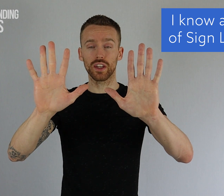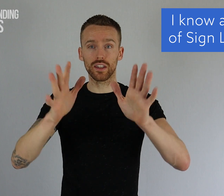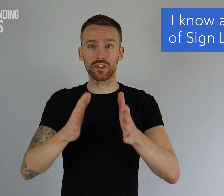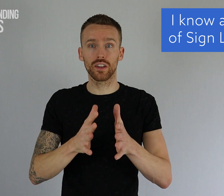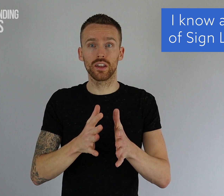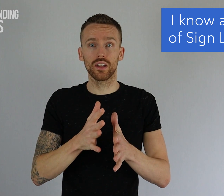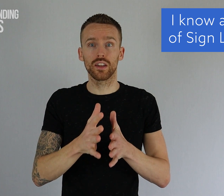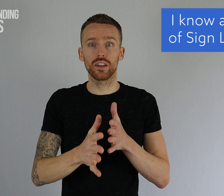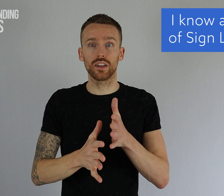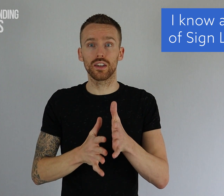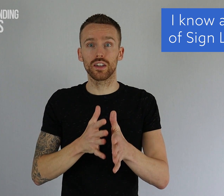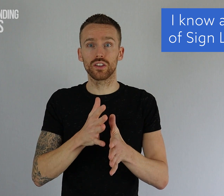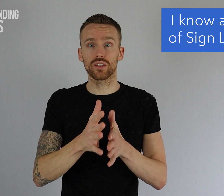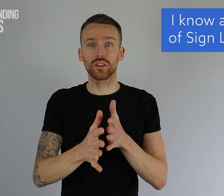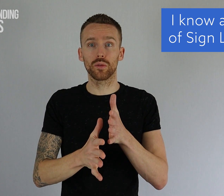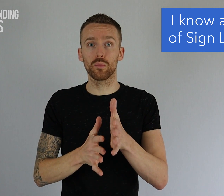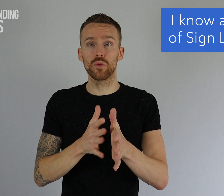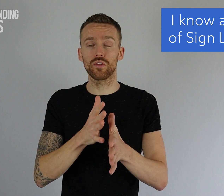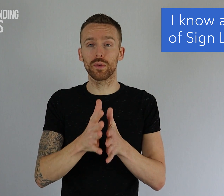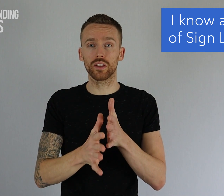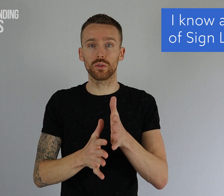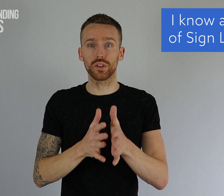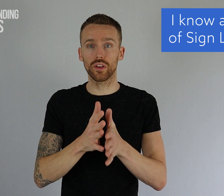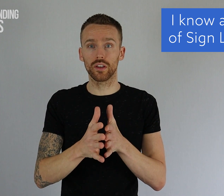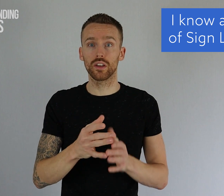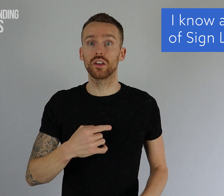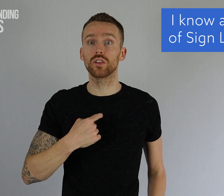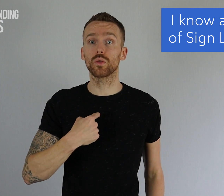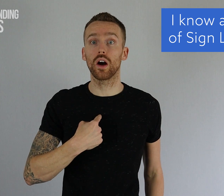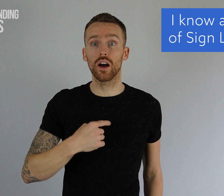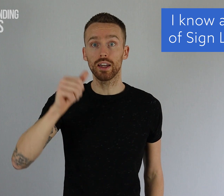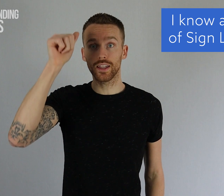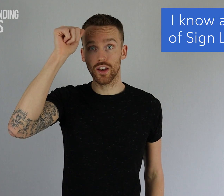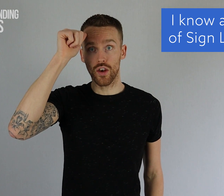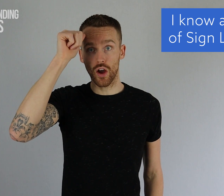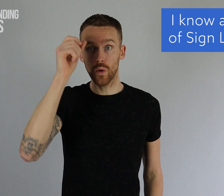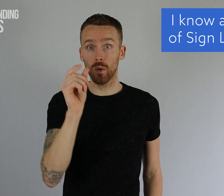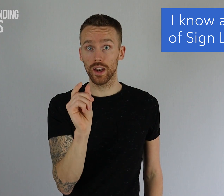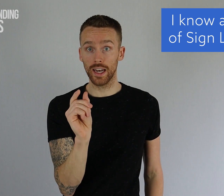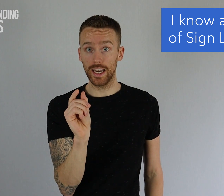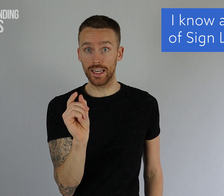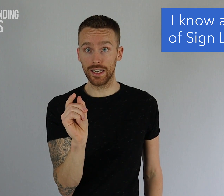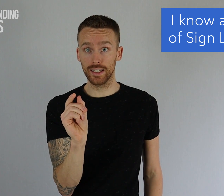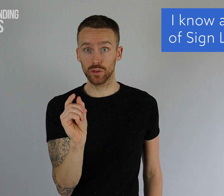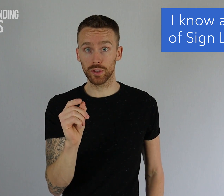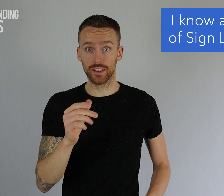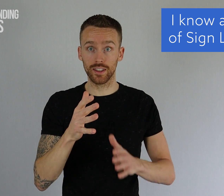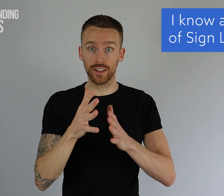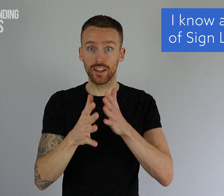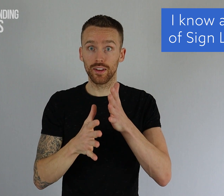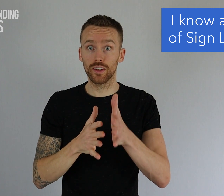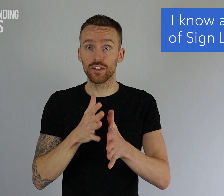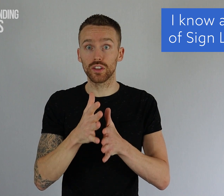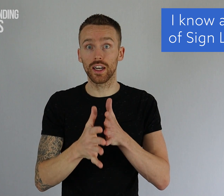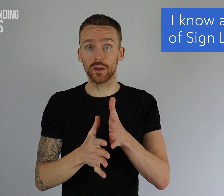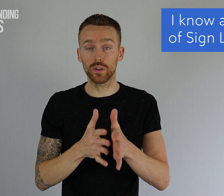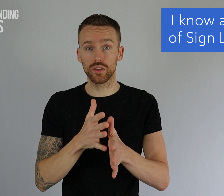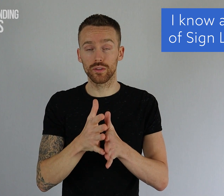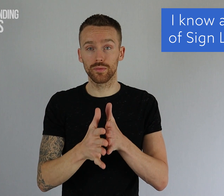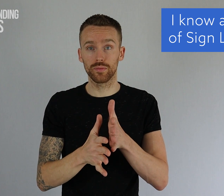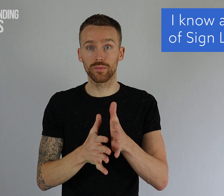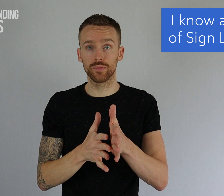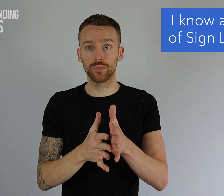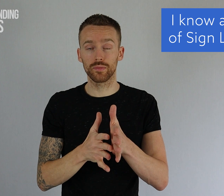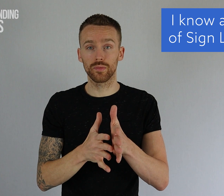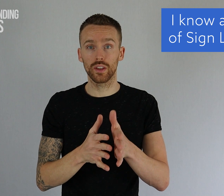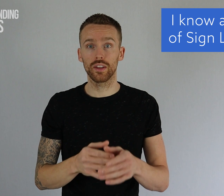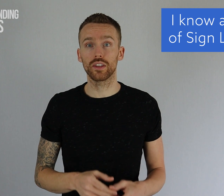fingers and just move them next to each other. So I know a little bit of sign language. There's